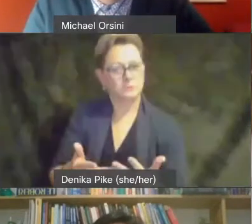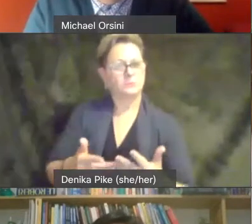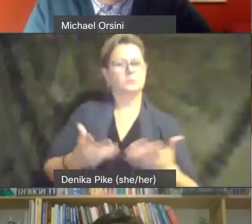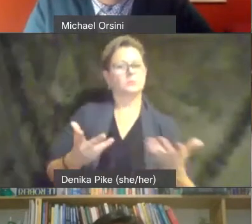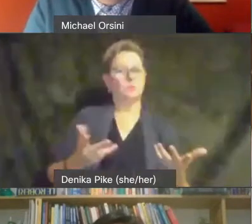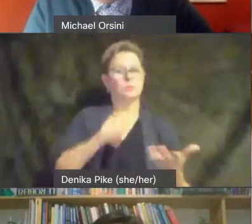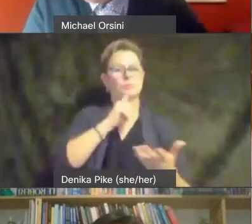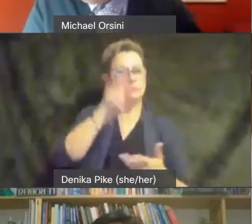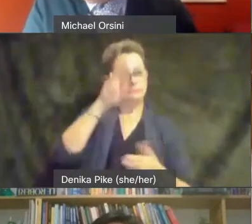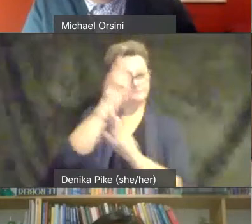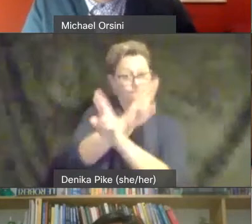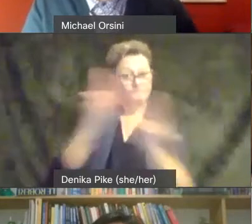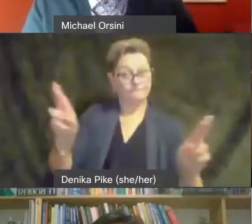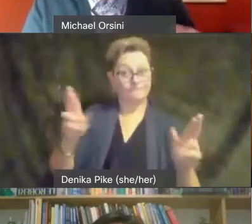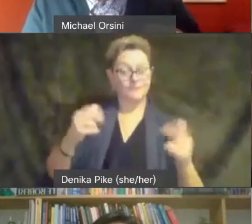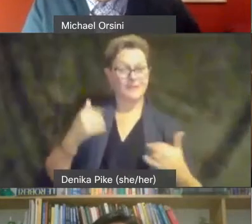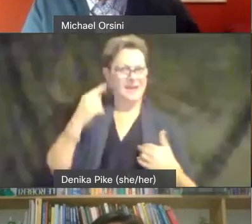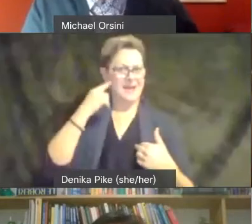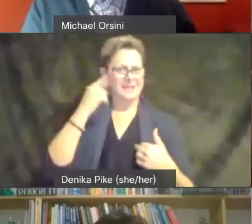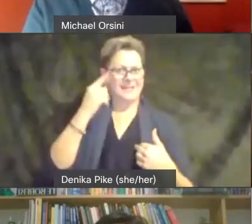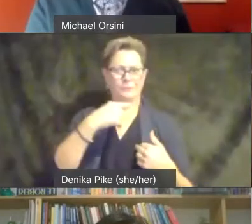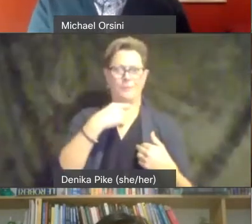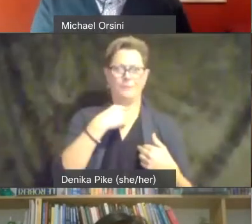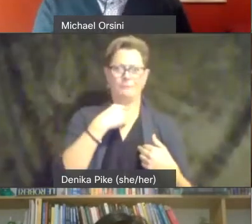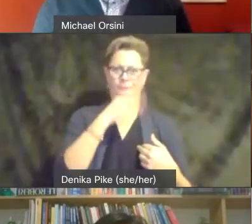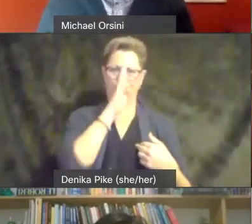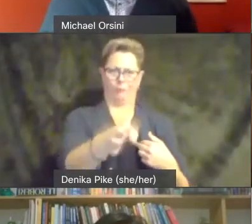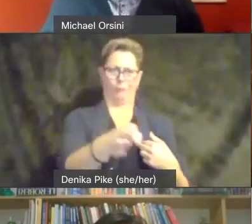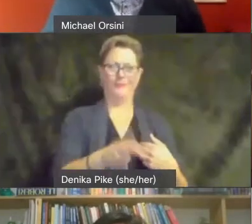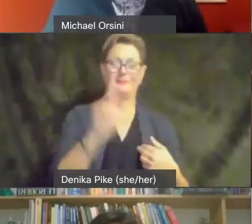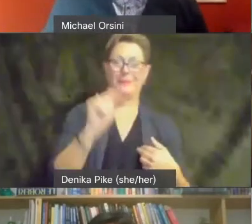And that said, I sound very directive there, but that's that's that's what I'm going to scrap it up.